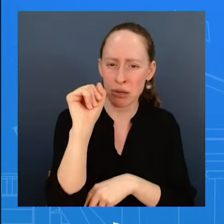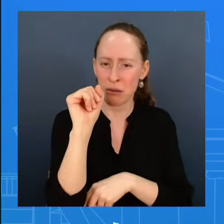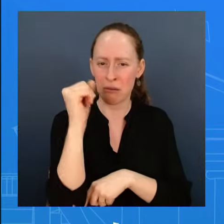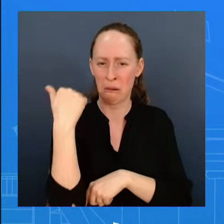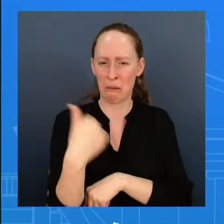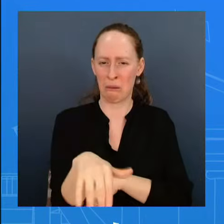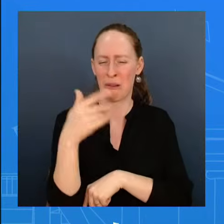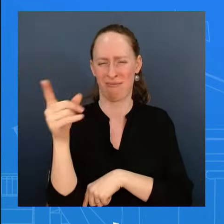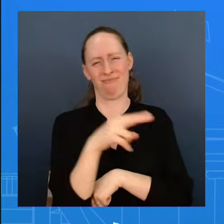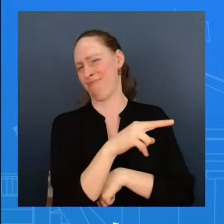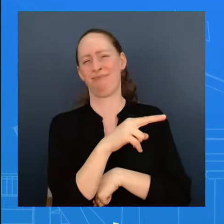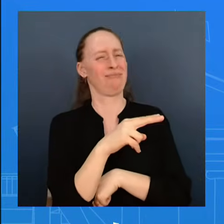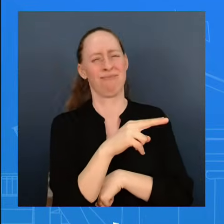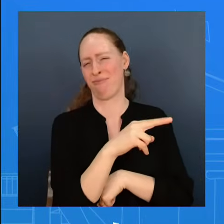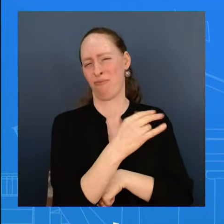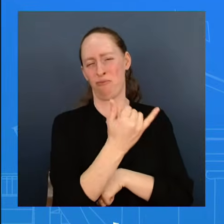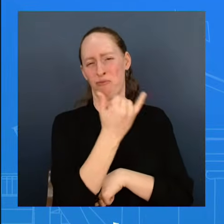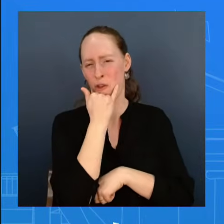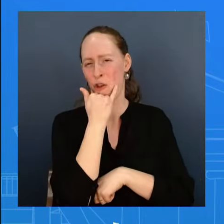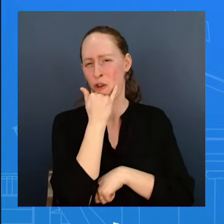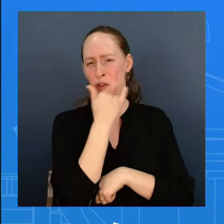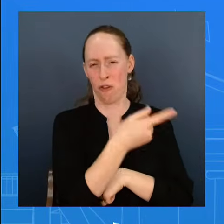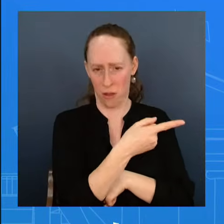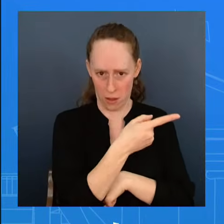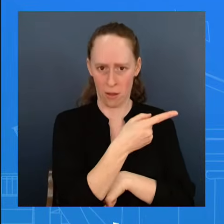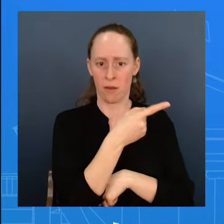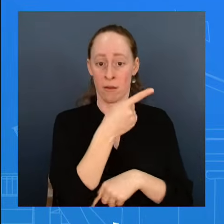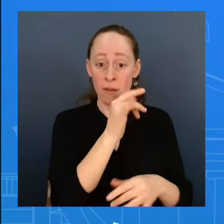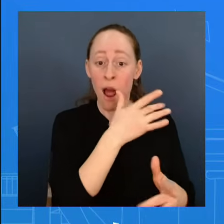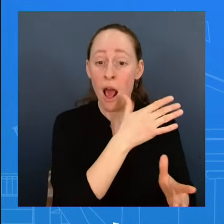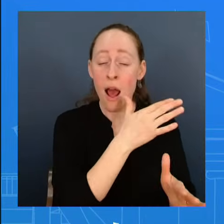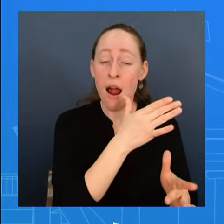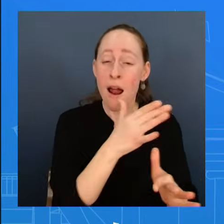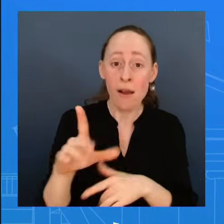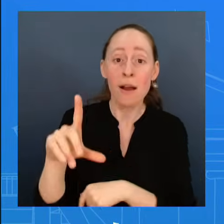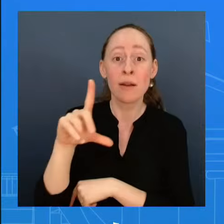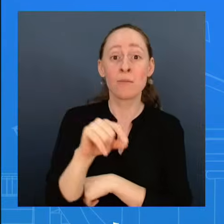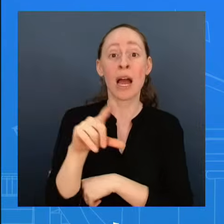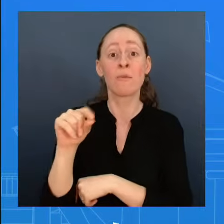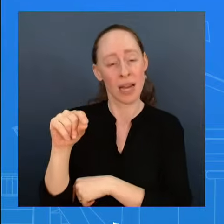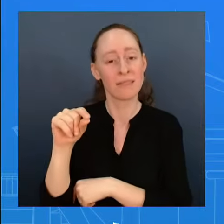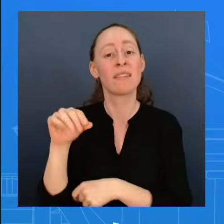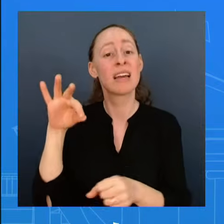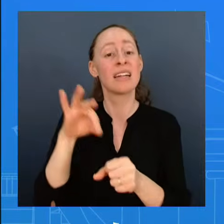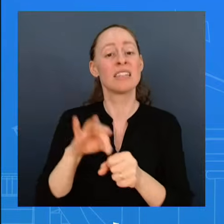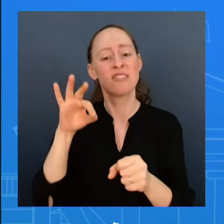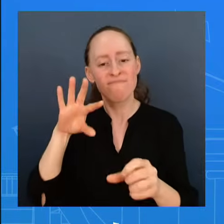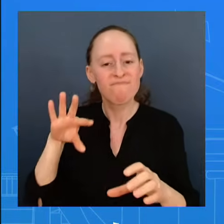is because of what he saw, is because he wanted to -- he wanted to speak out and speak against what we were seeing